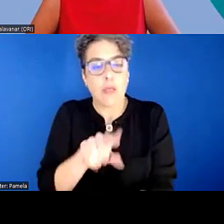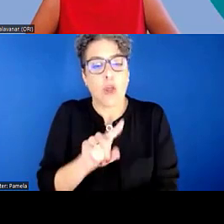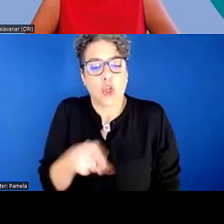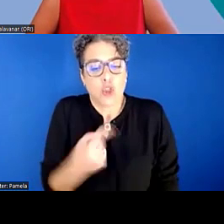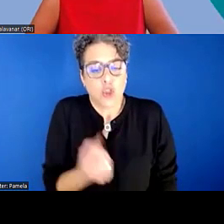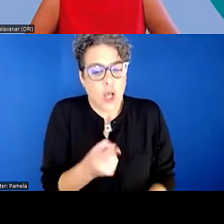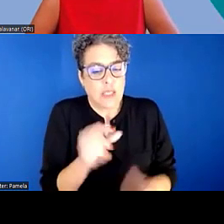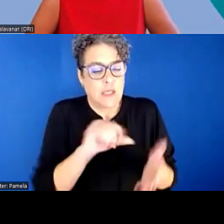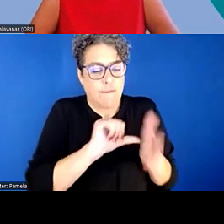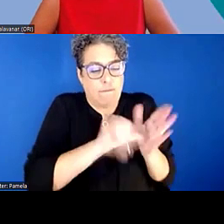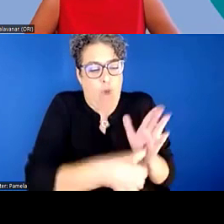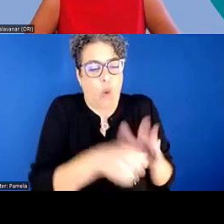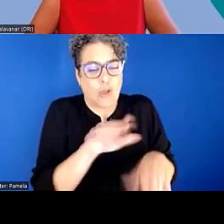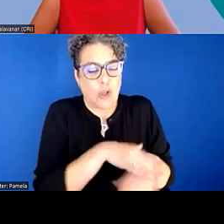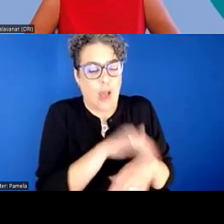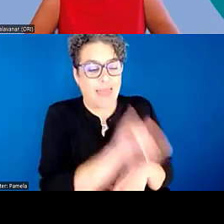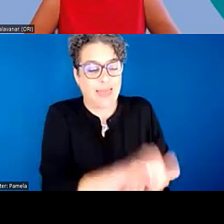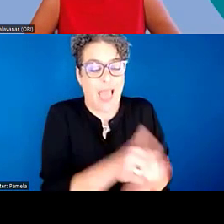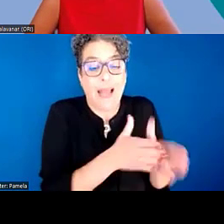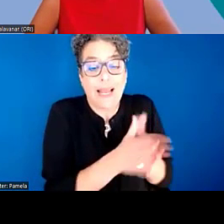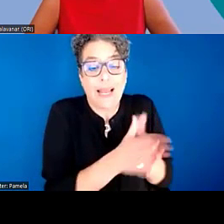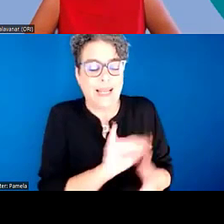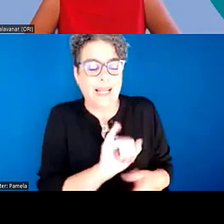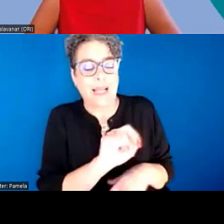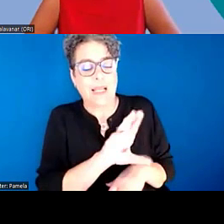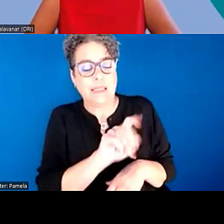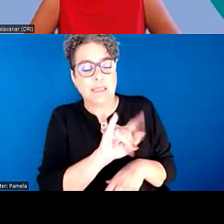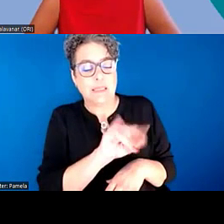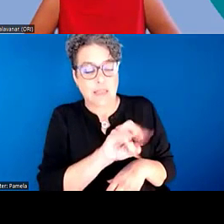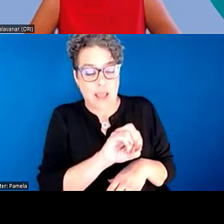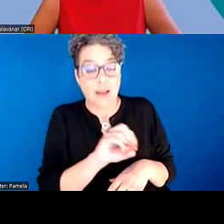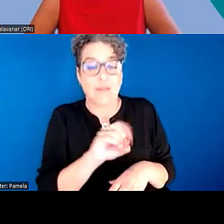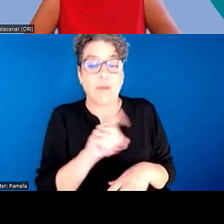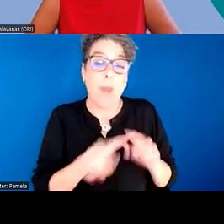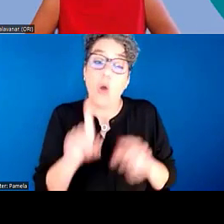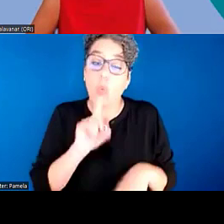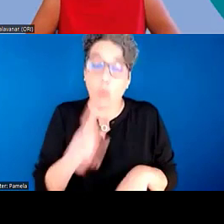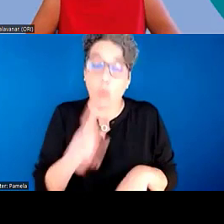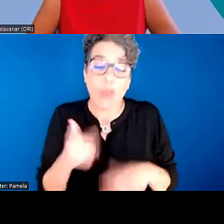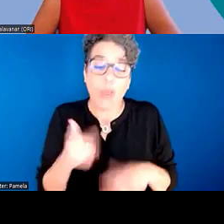and a big part of it is excessive workload and lack of supervision,